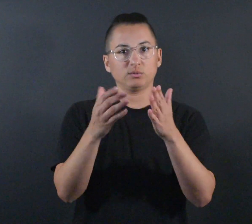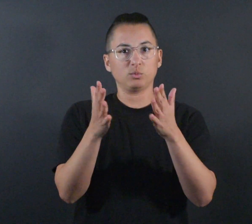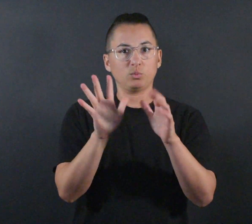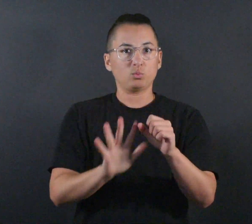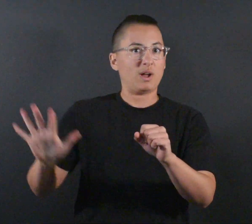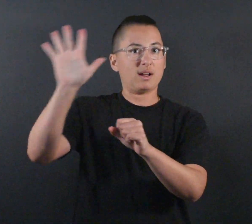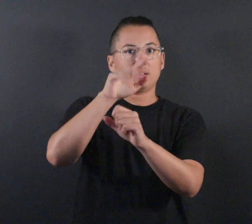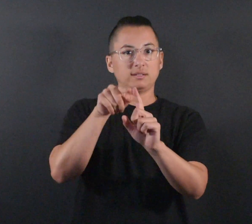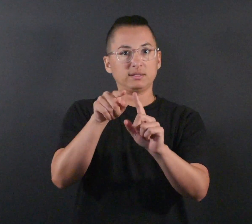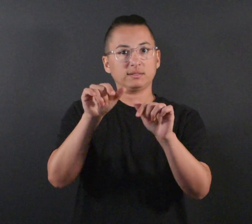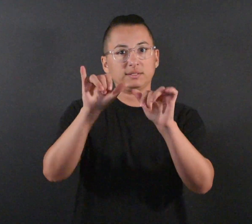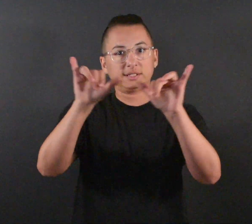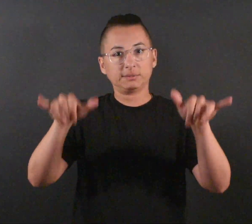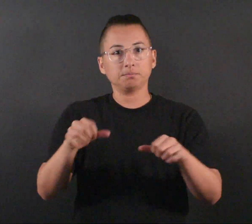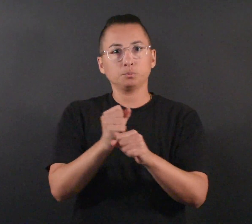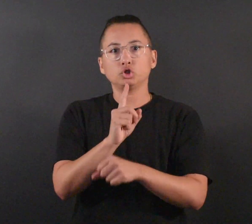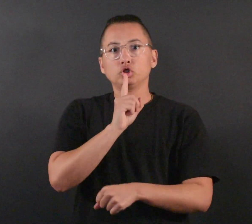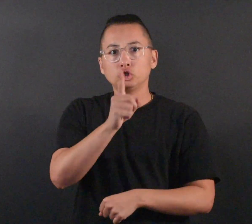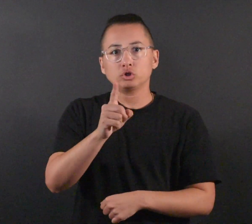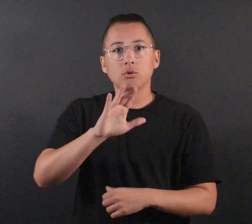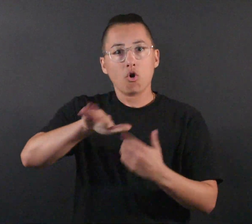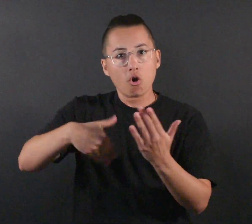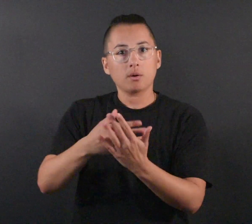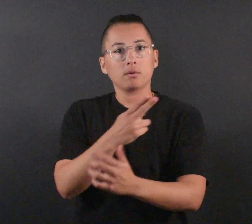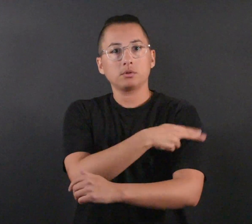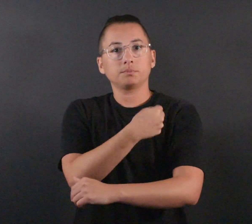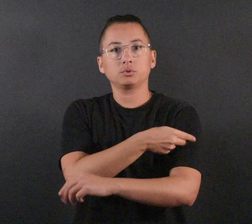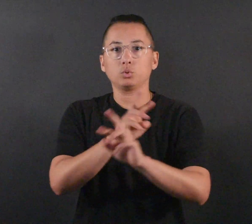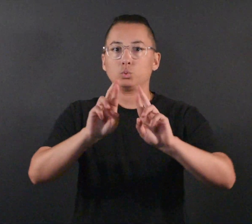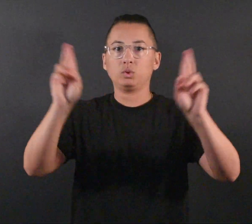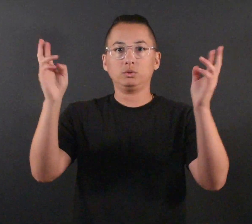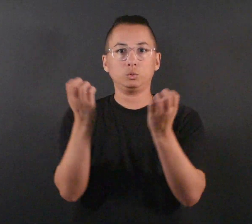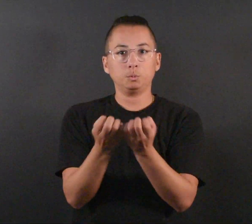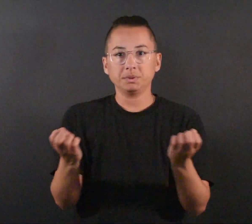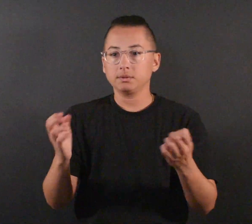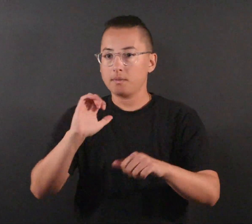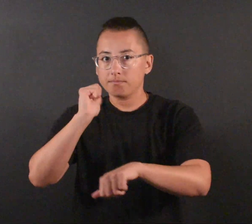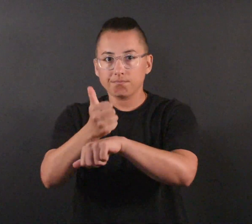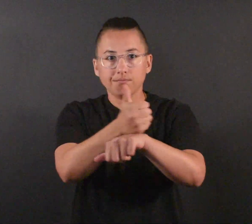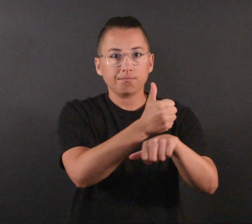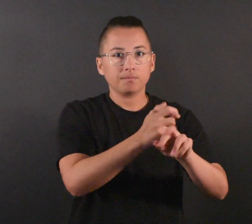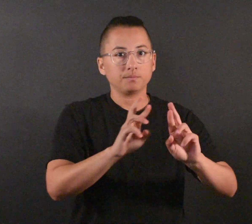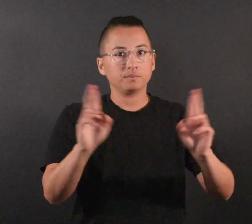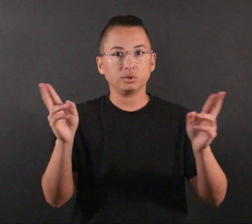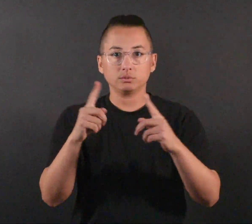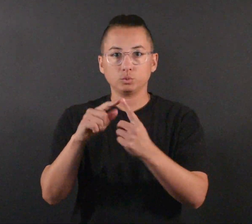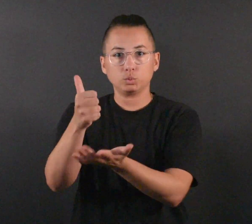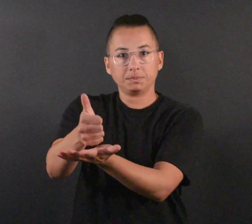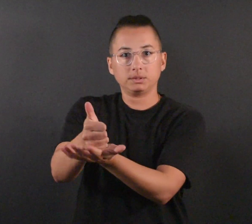This statewide system ensures all hospitals are equipped and ready to treat stroke quickly.